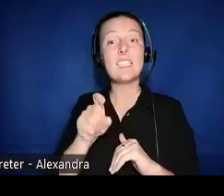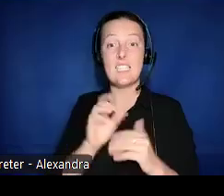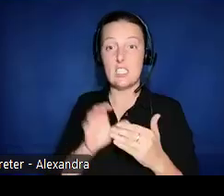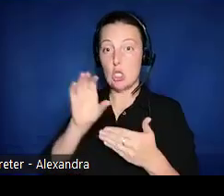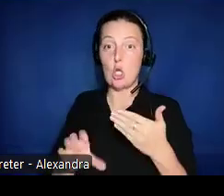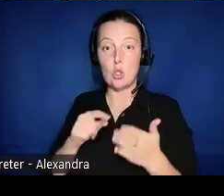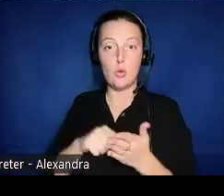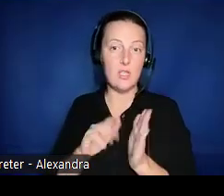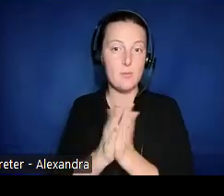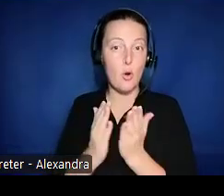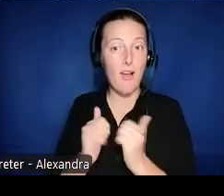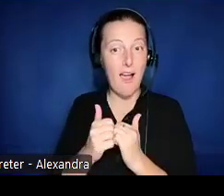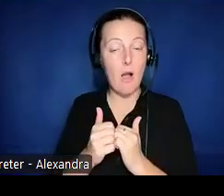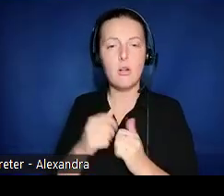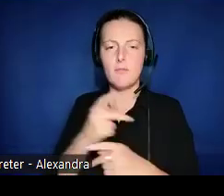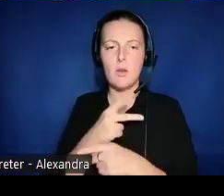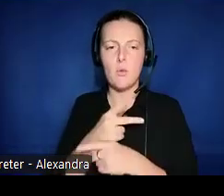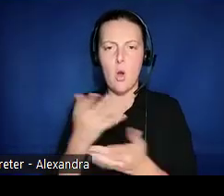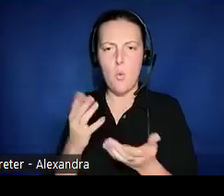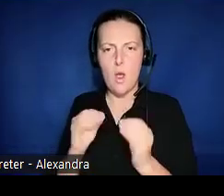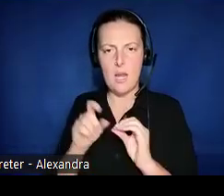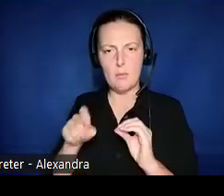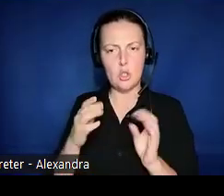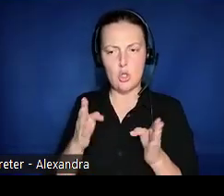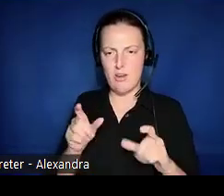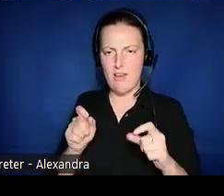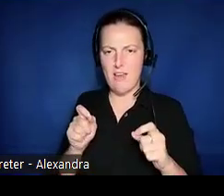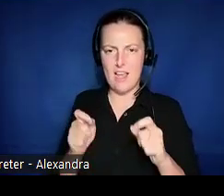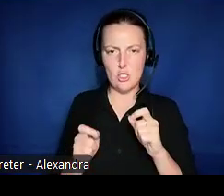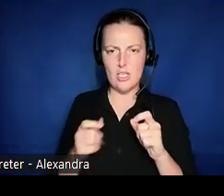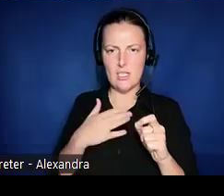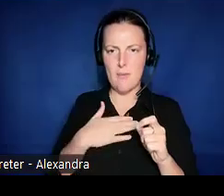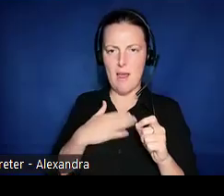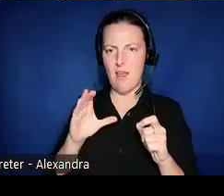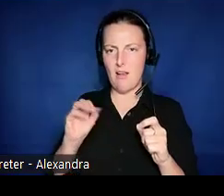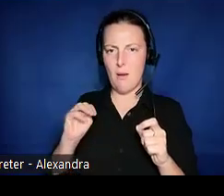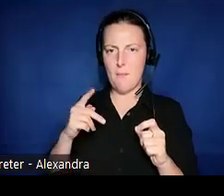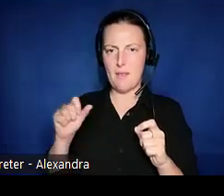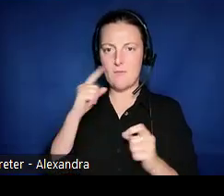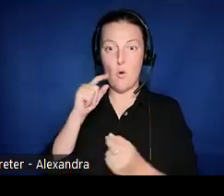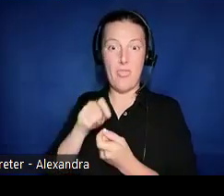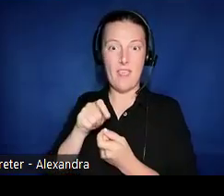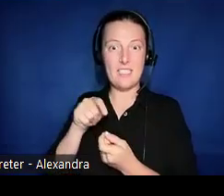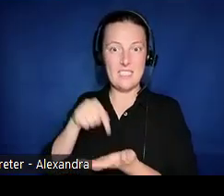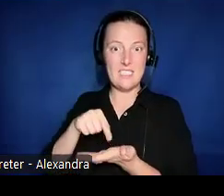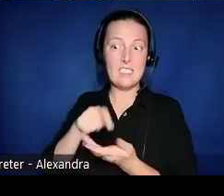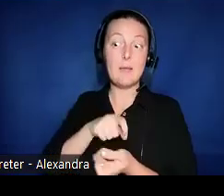number should you adjust your compass by at this particular location uh that I've been measuring. I